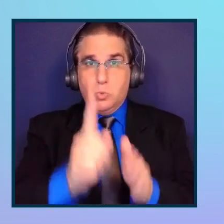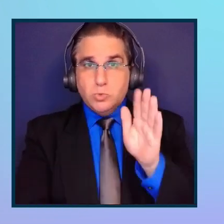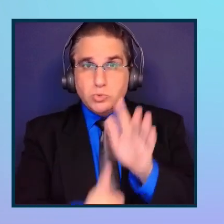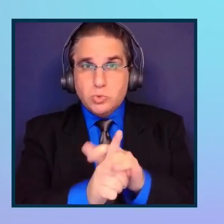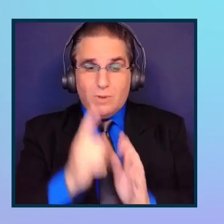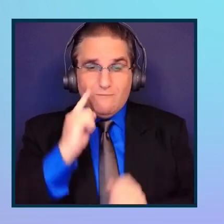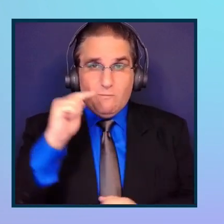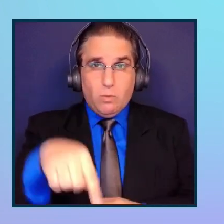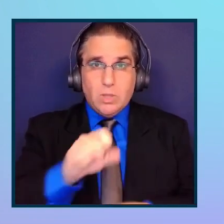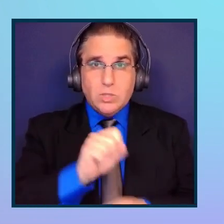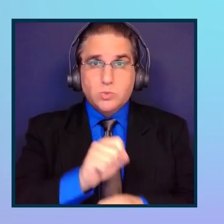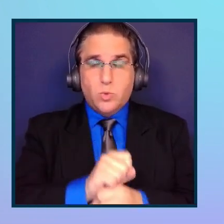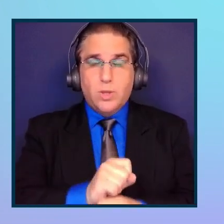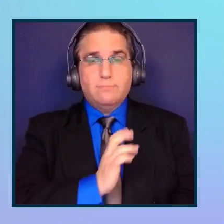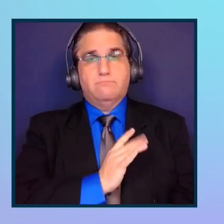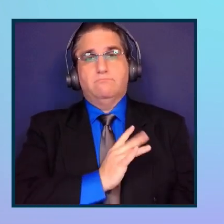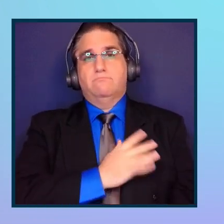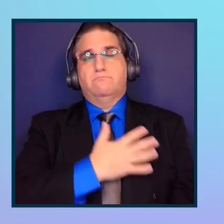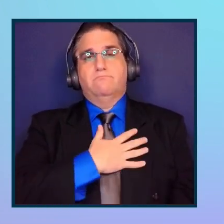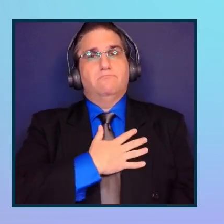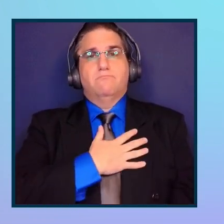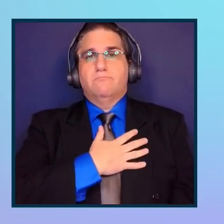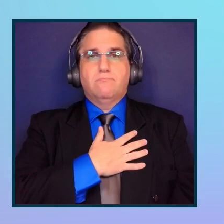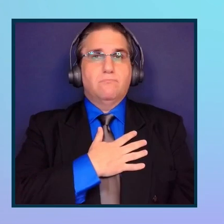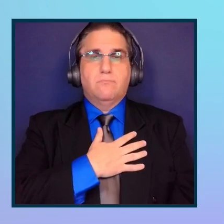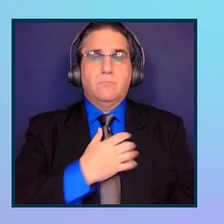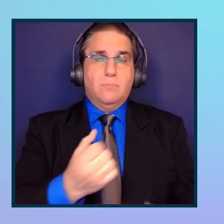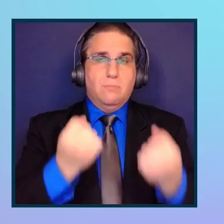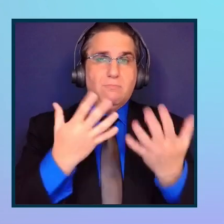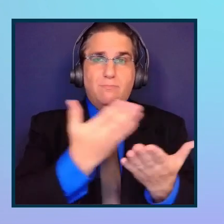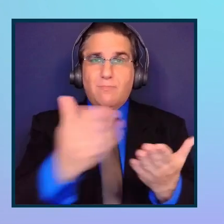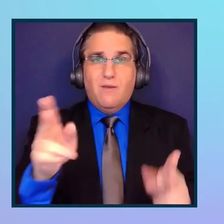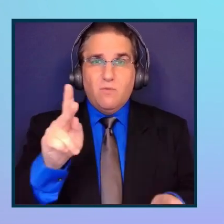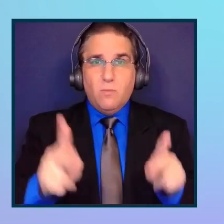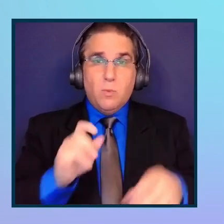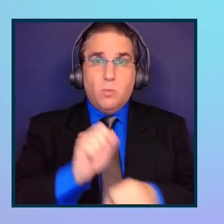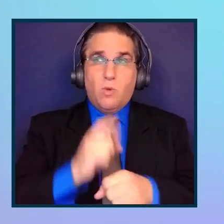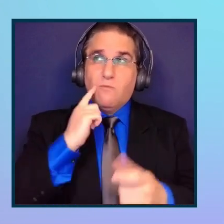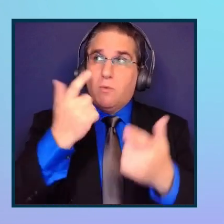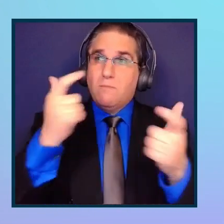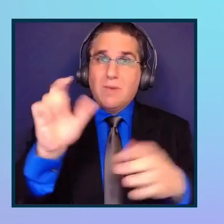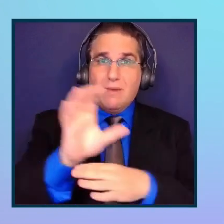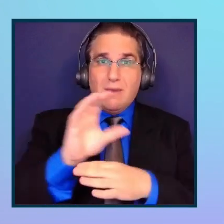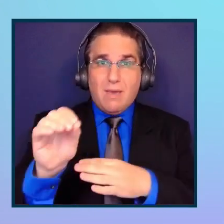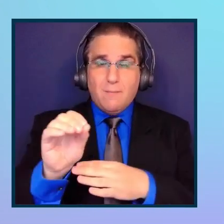That lots of people at fairly large organizations do the job they did yesterday,